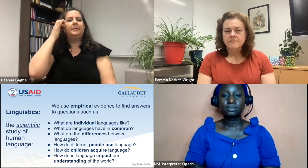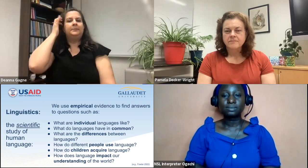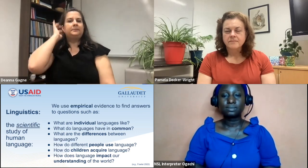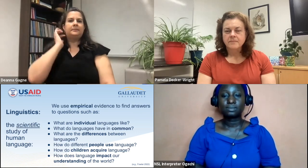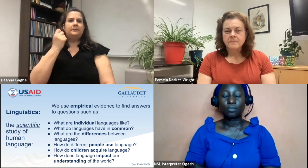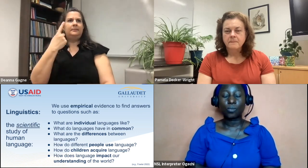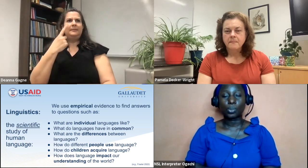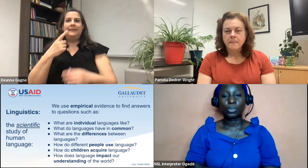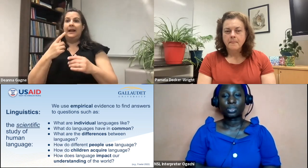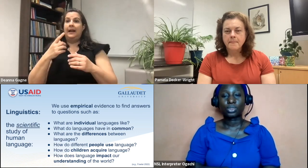The